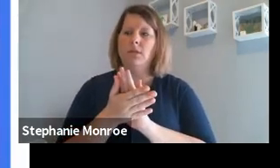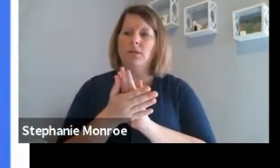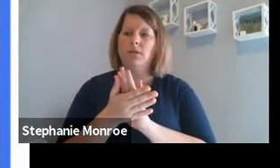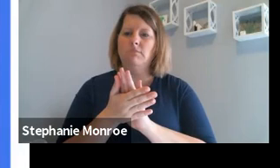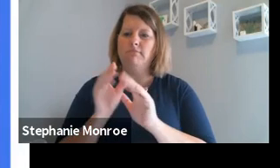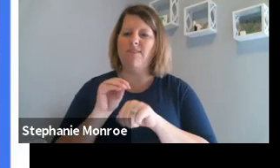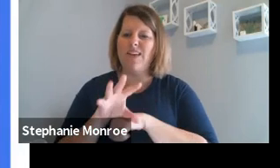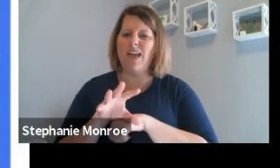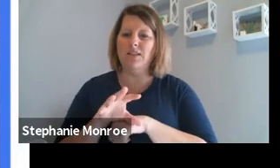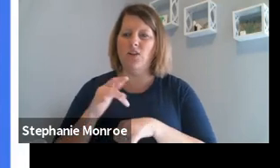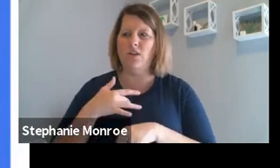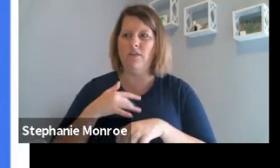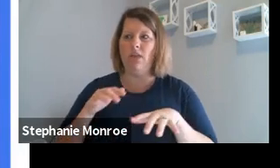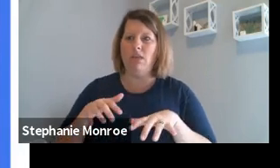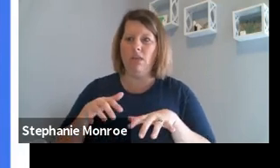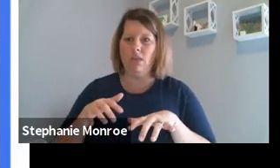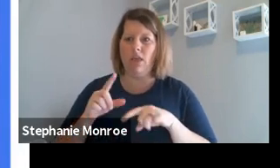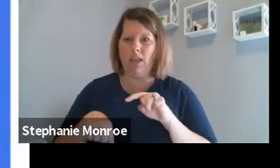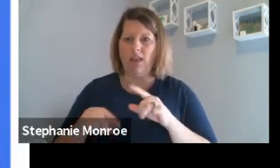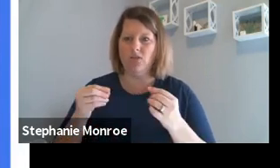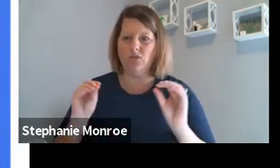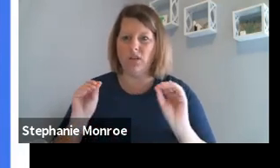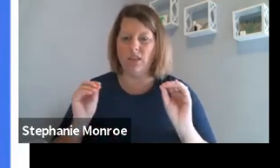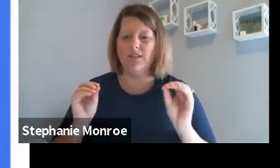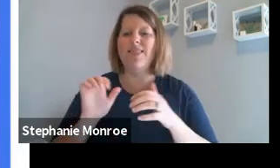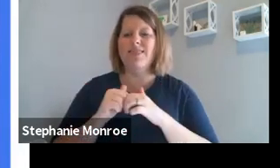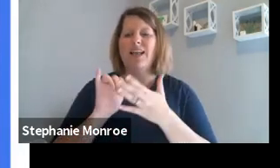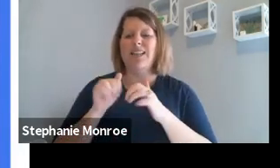and and that's how they begin to gain power and control little by little,